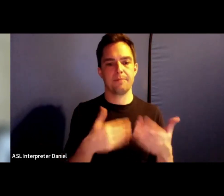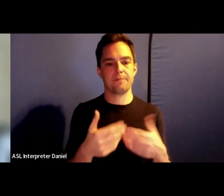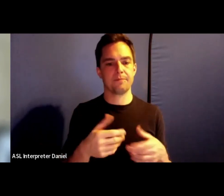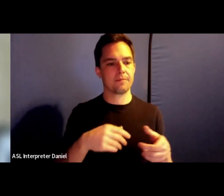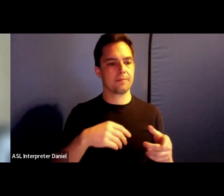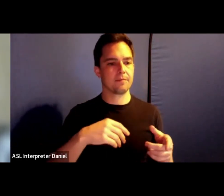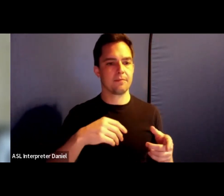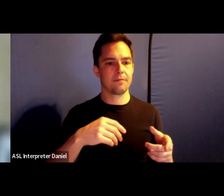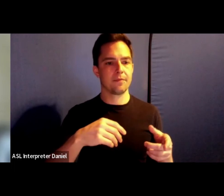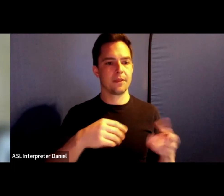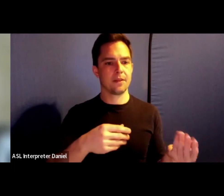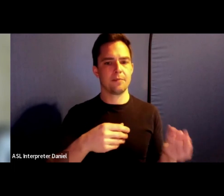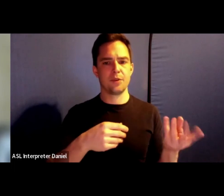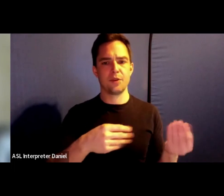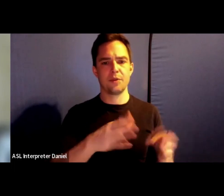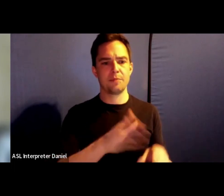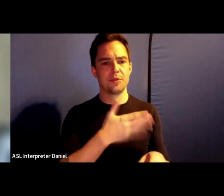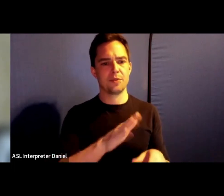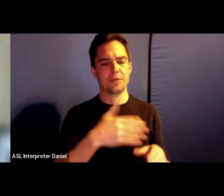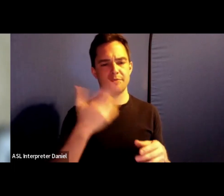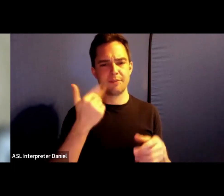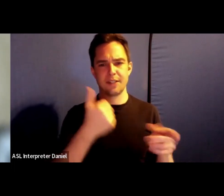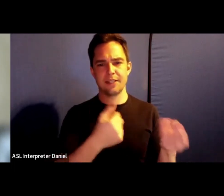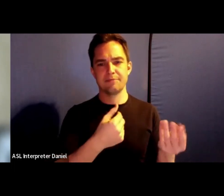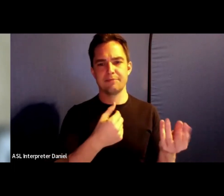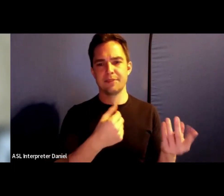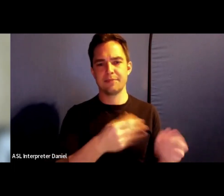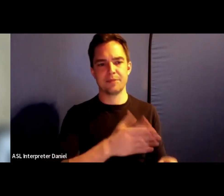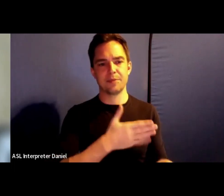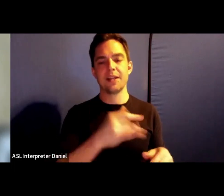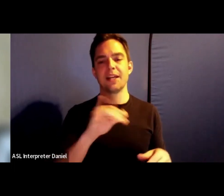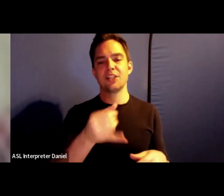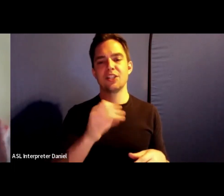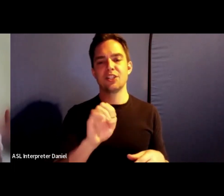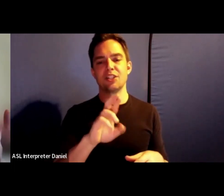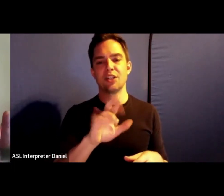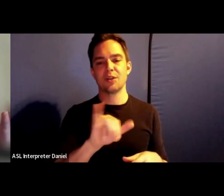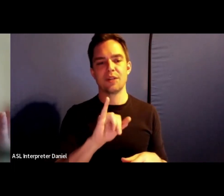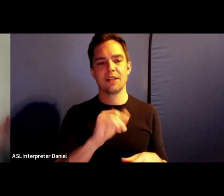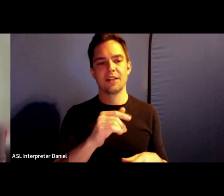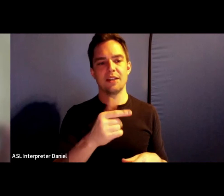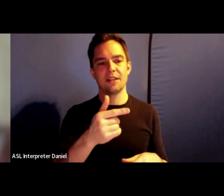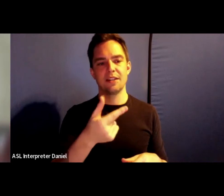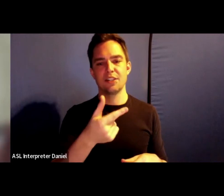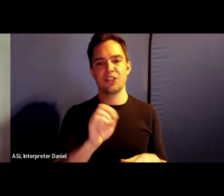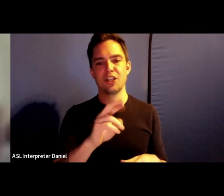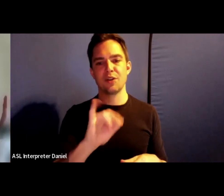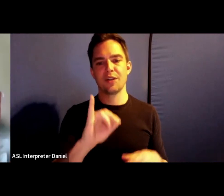I'm sorry, that's so funny, that's Jerry, he's that I&A a person I was just talking about